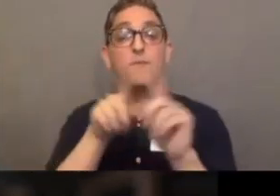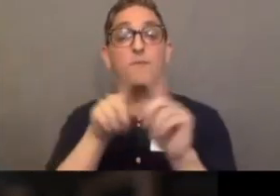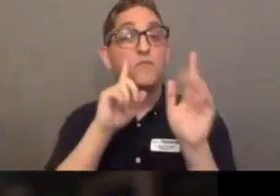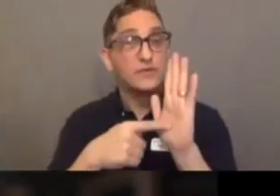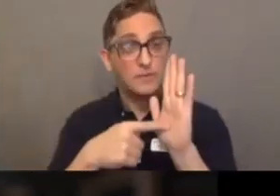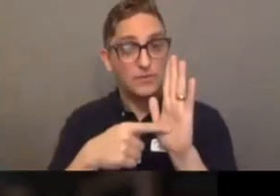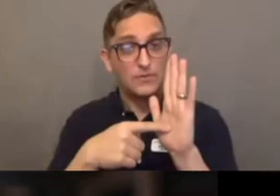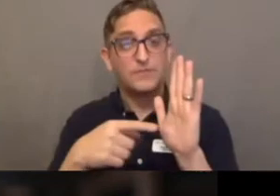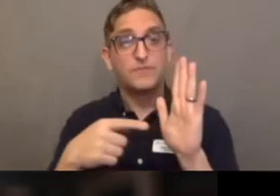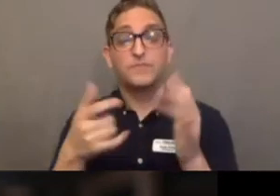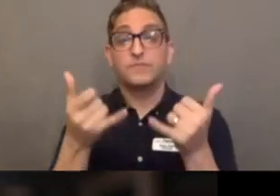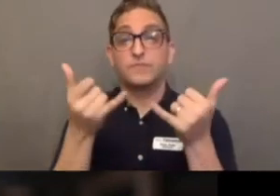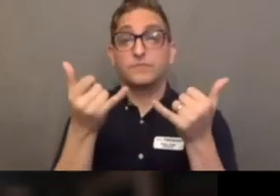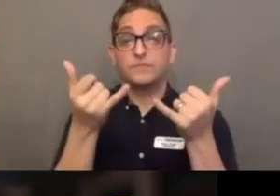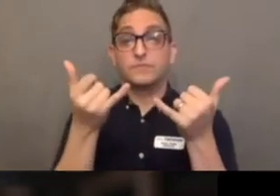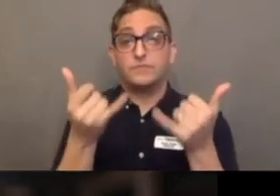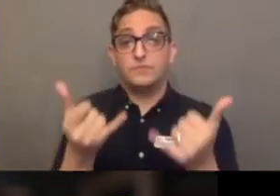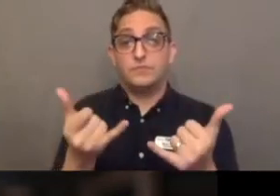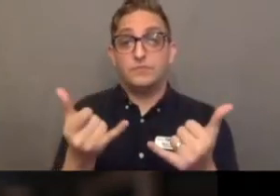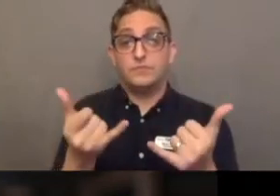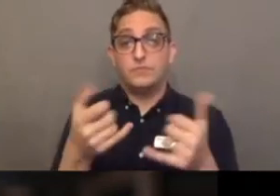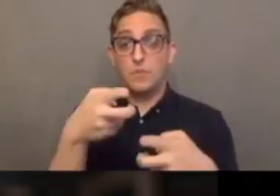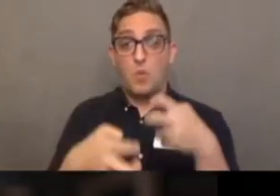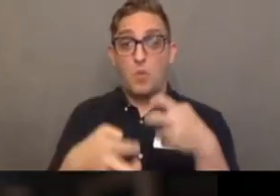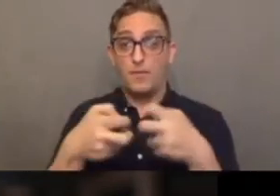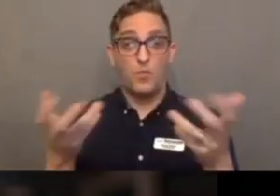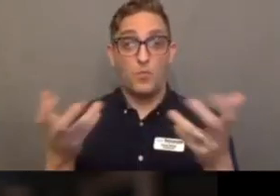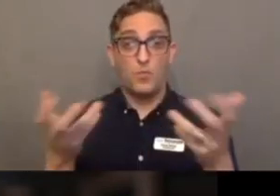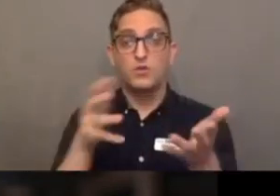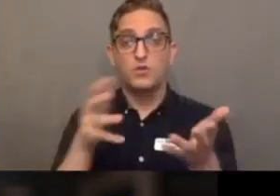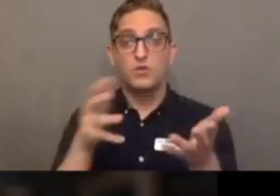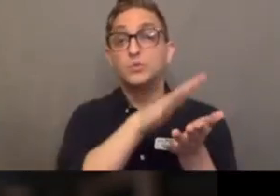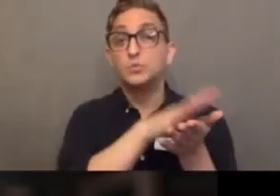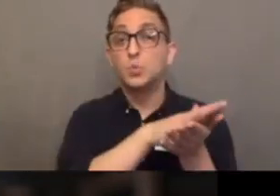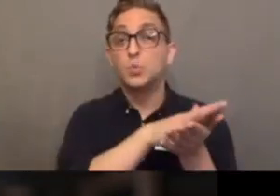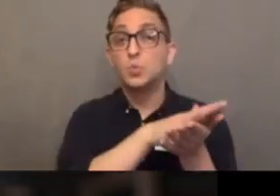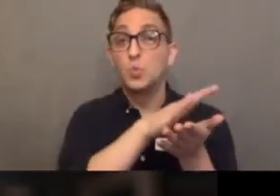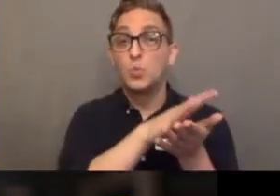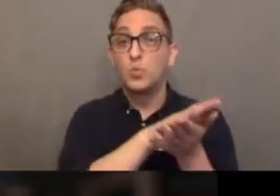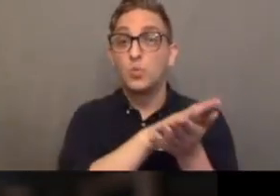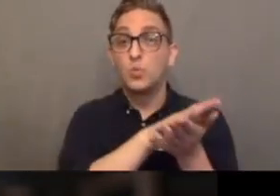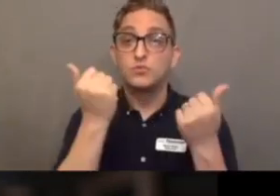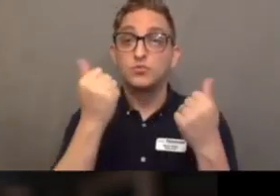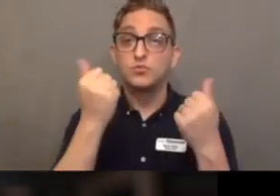we now have a problem with schools trying to operate out of the students' houses, that